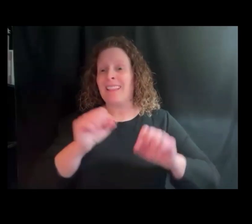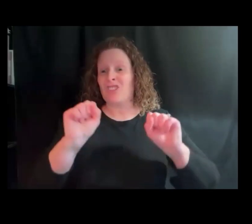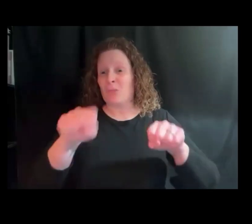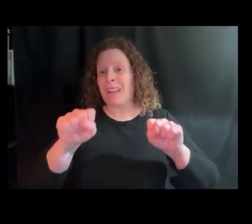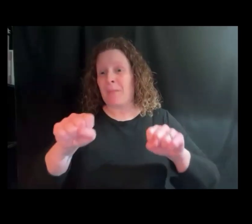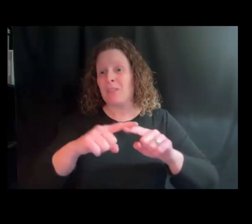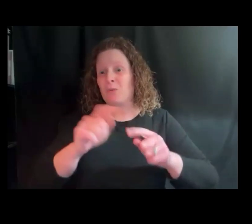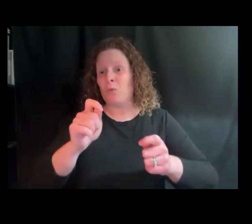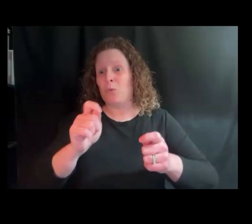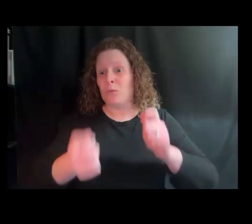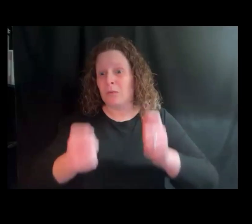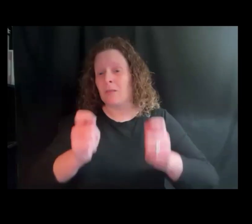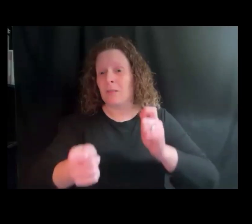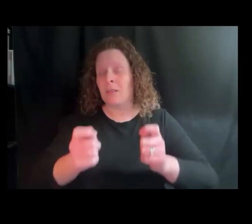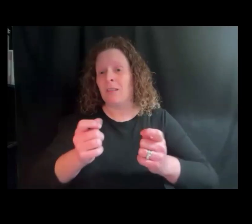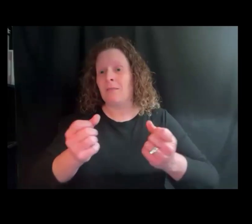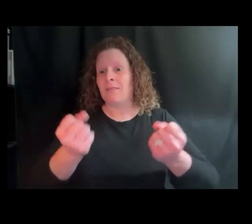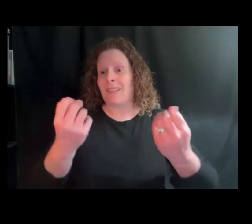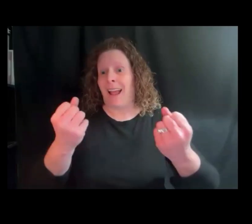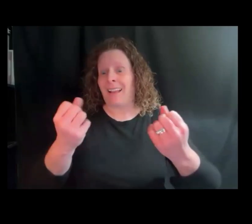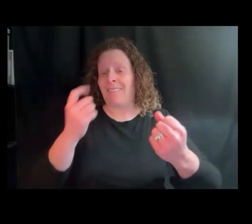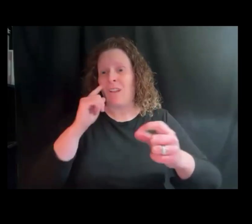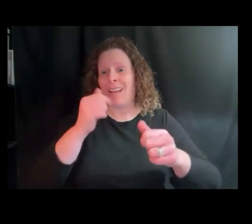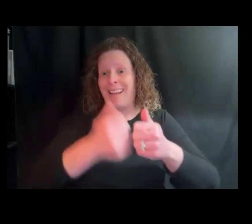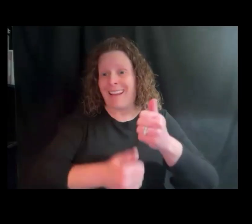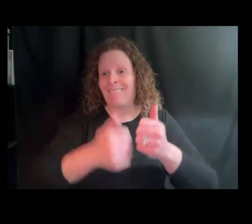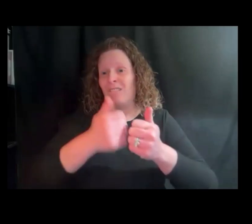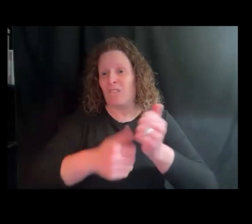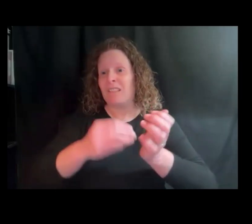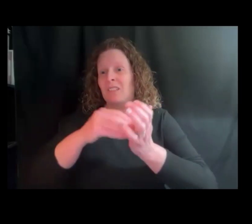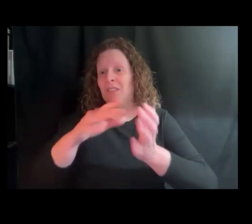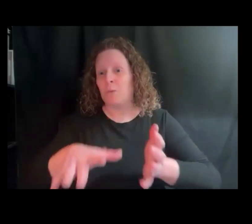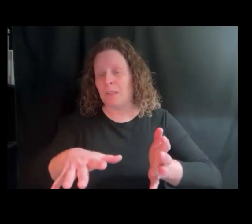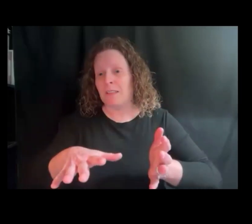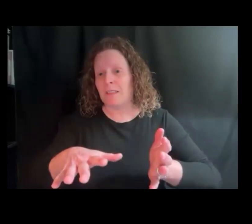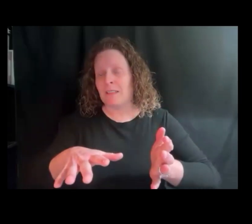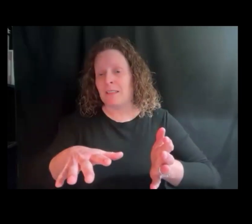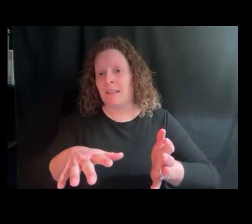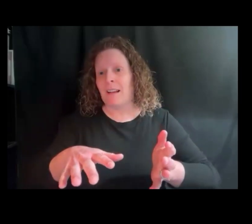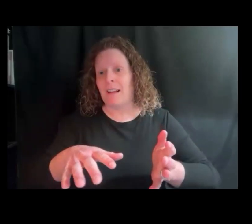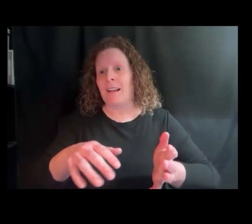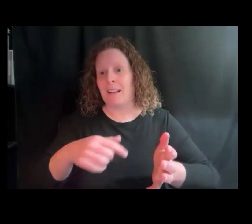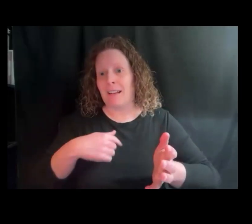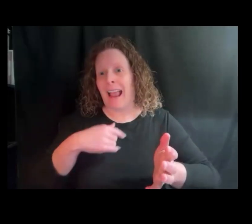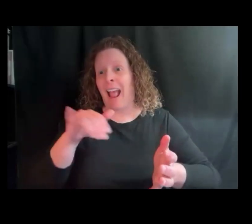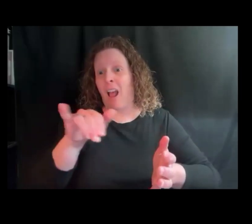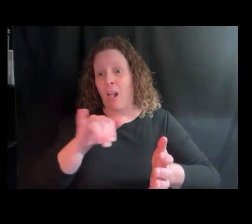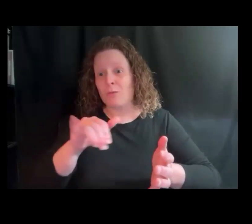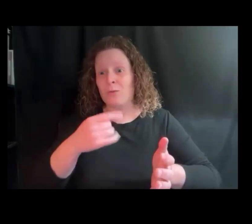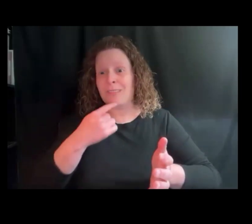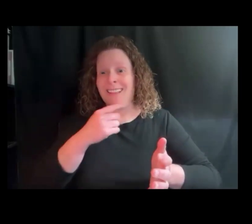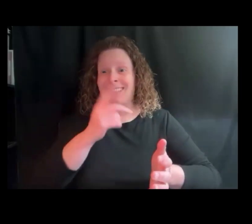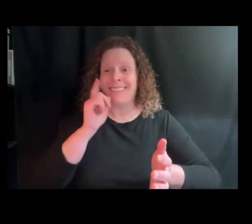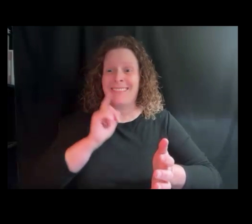there are some interpreters who need to be able to code switch according to each individual student